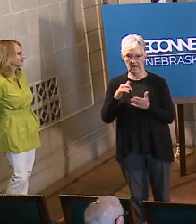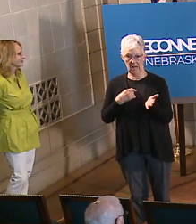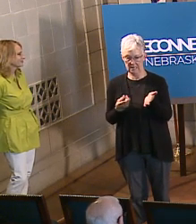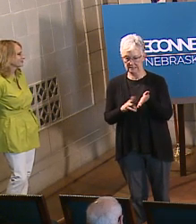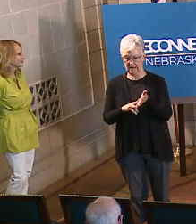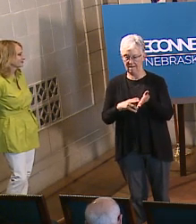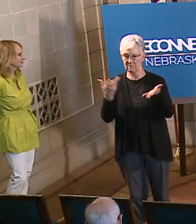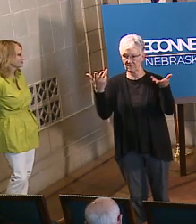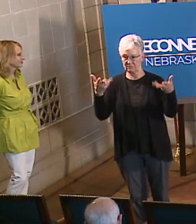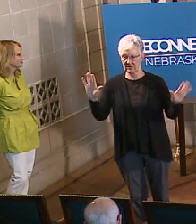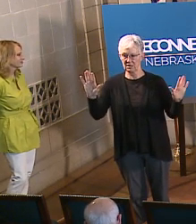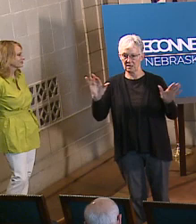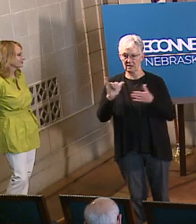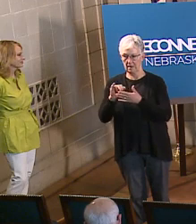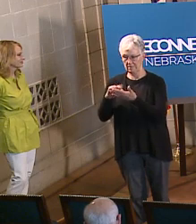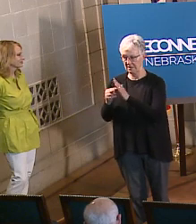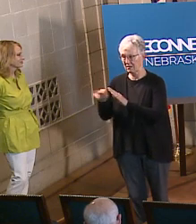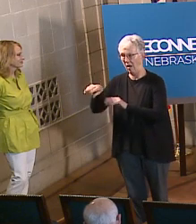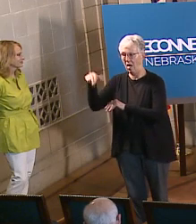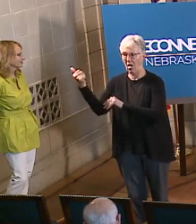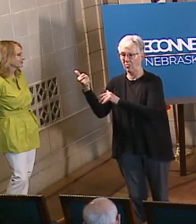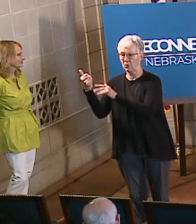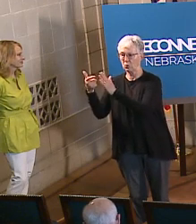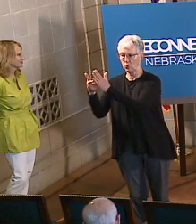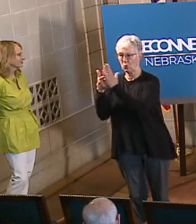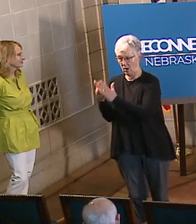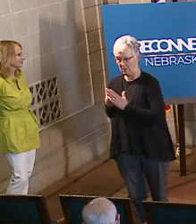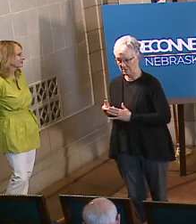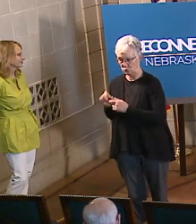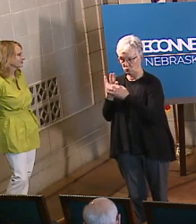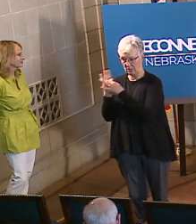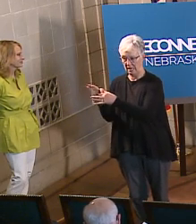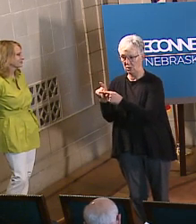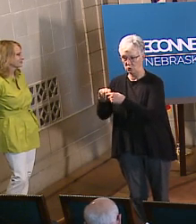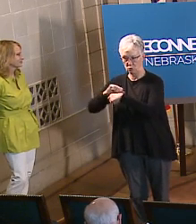21, 20, 21 AND 2021, AND HERE IS